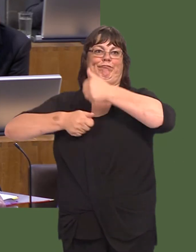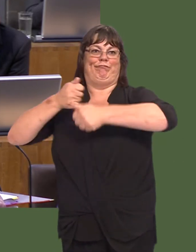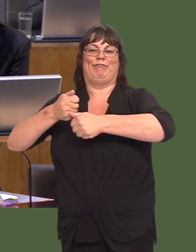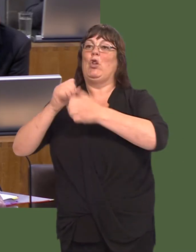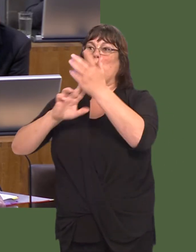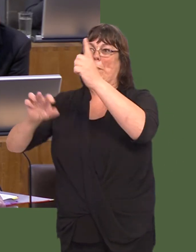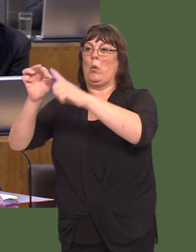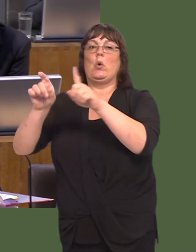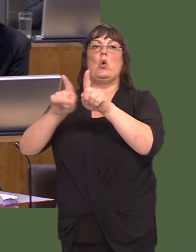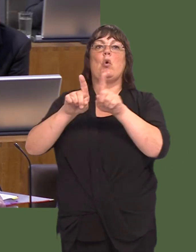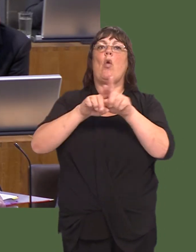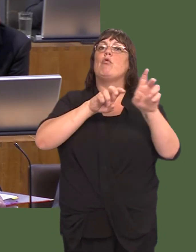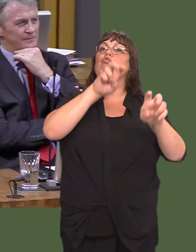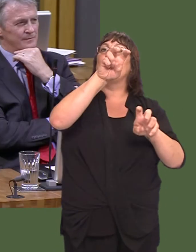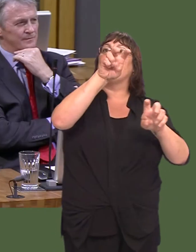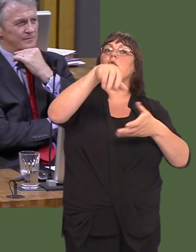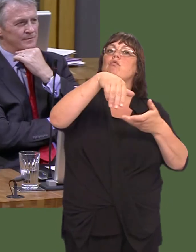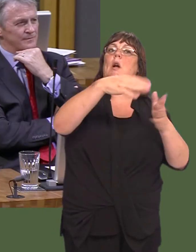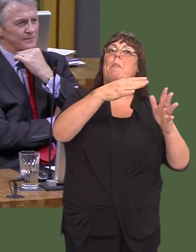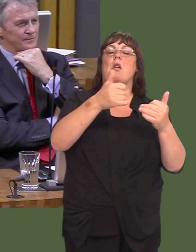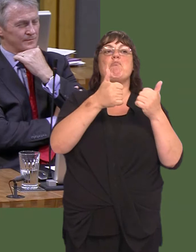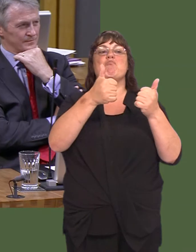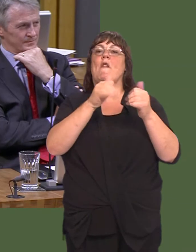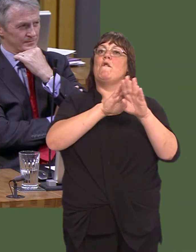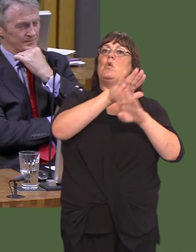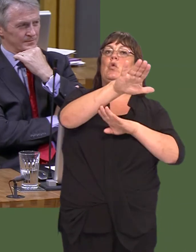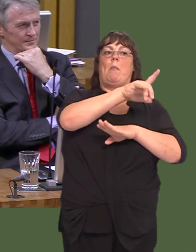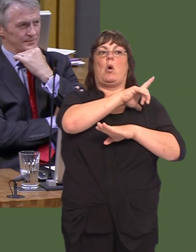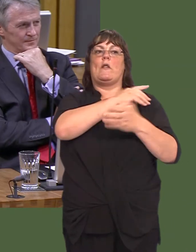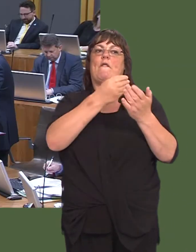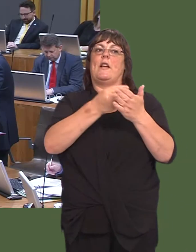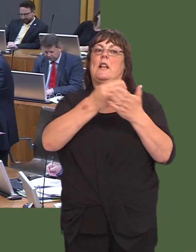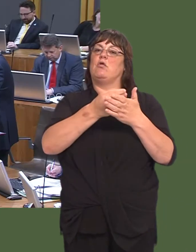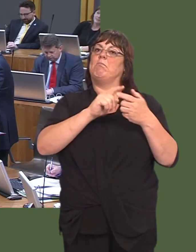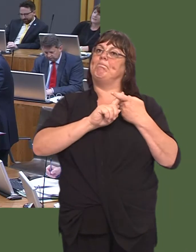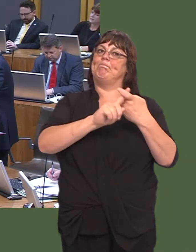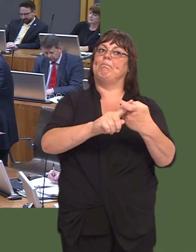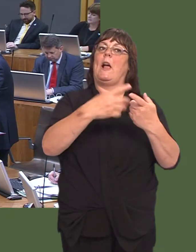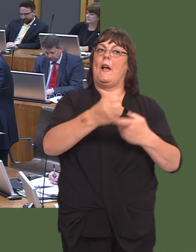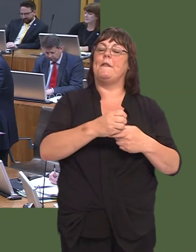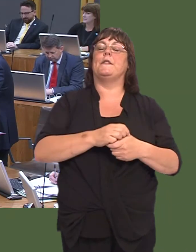I think the Dragons have a bright future as wellóthey need more financial stability, but that seems to be coming together.